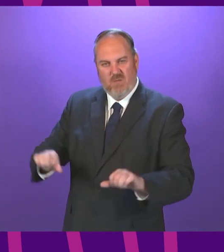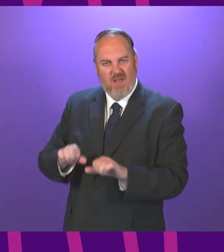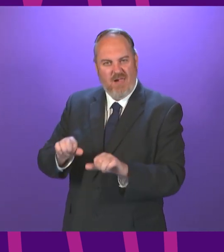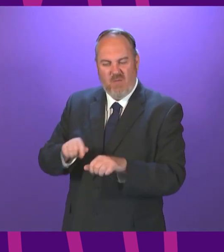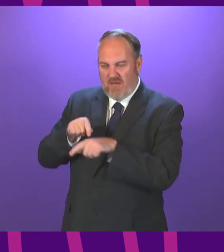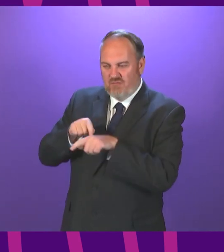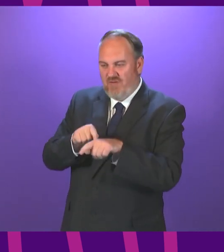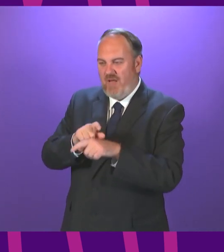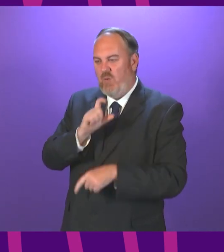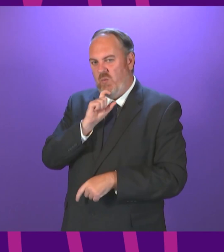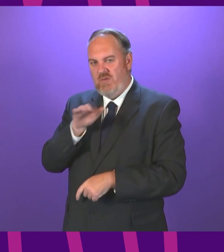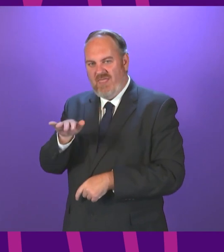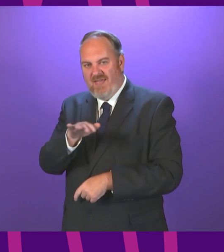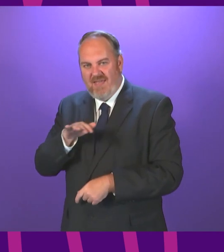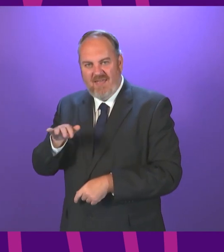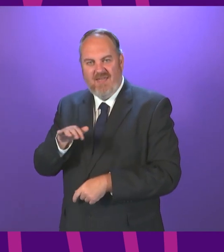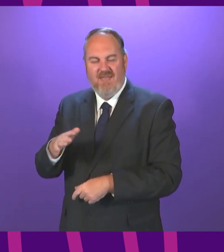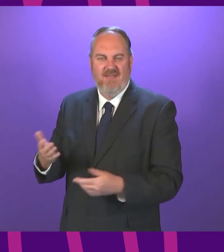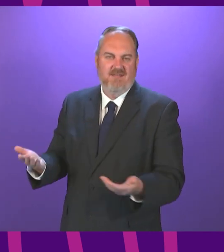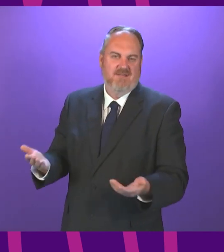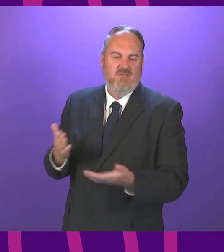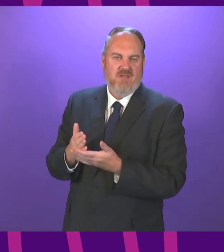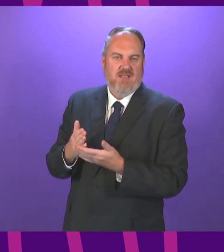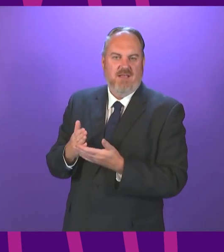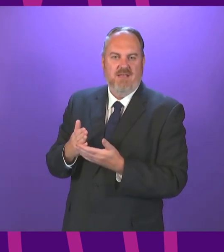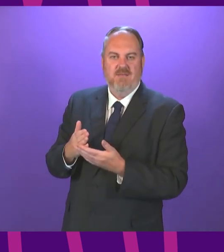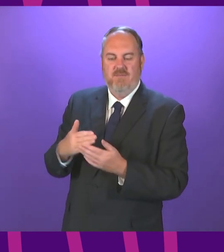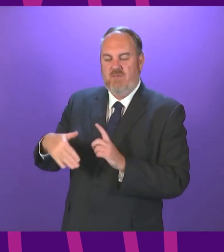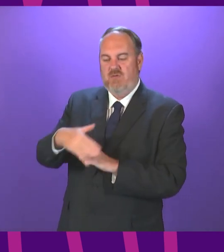Does the First Minister therefore consider that socially distanced dancing should be